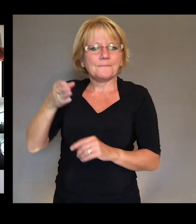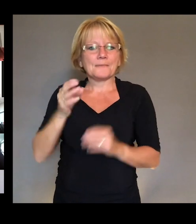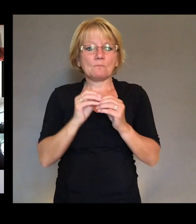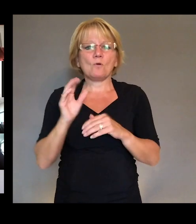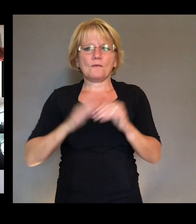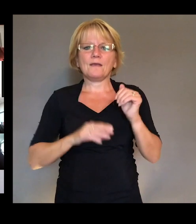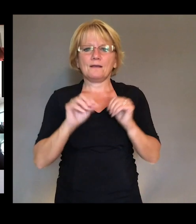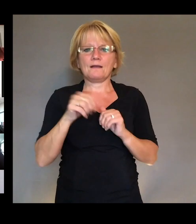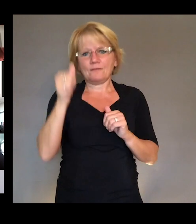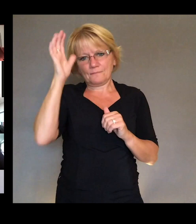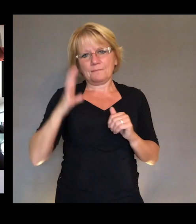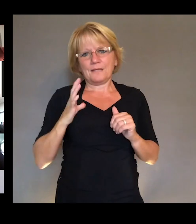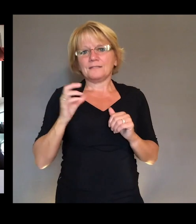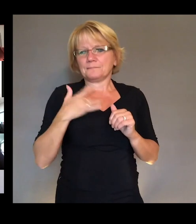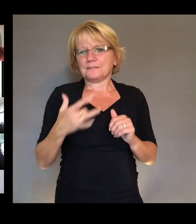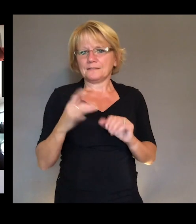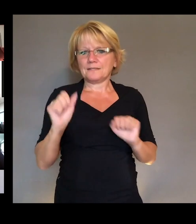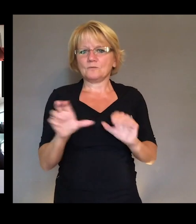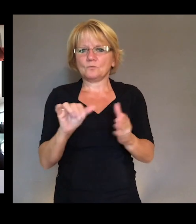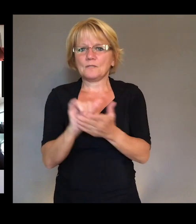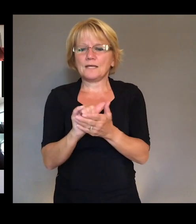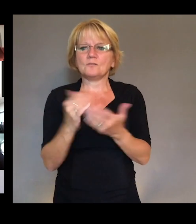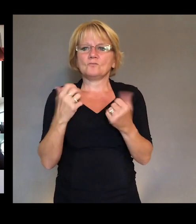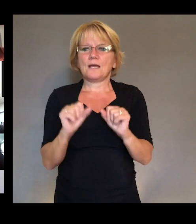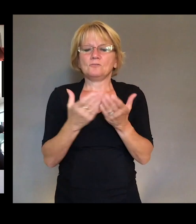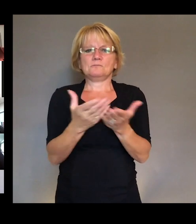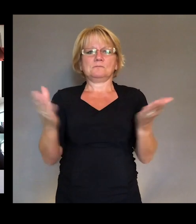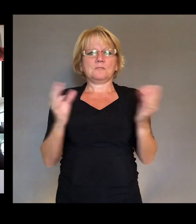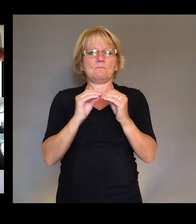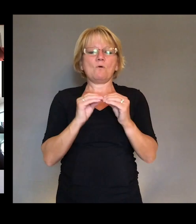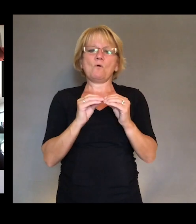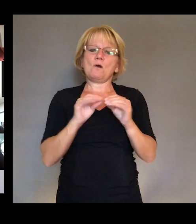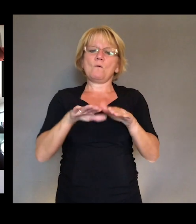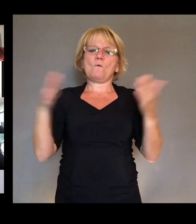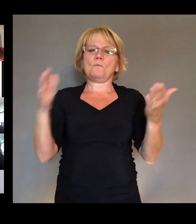very more than any other group as well. And then seeing if we can create space